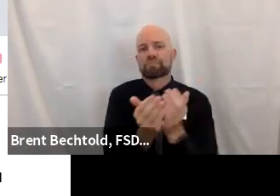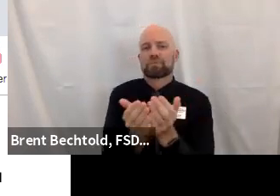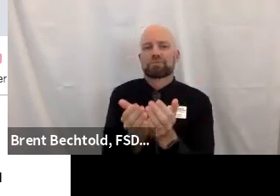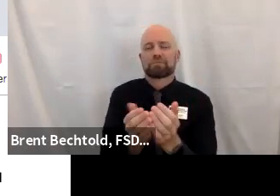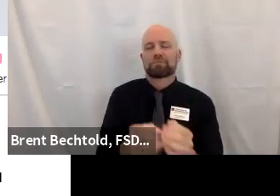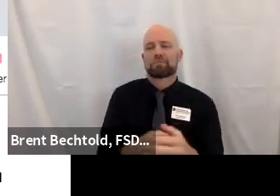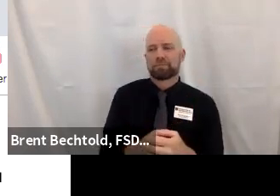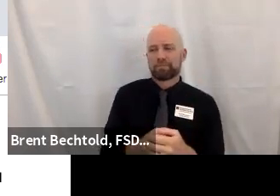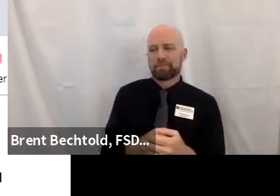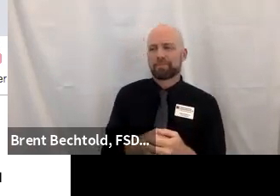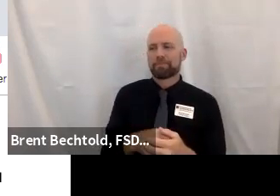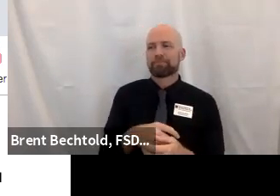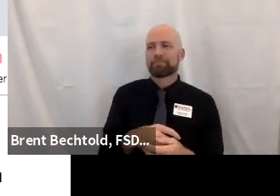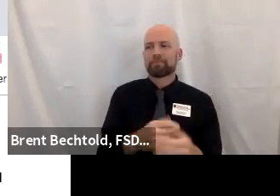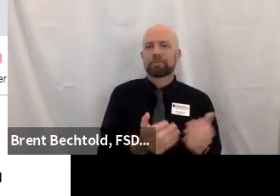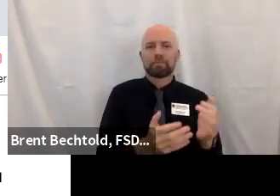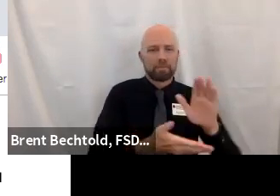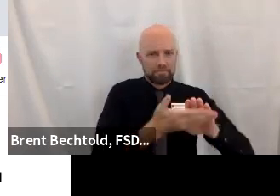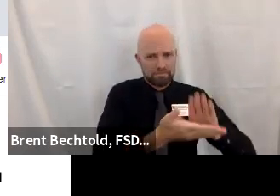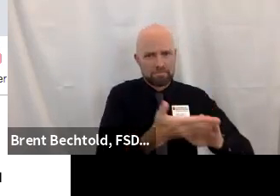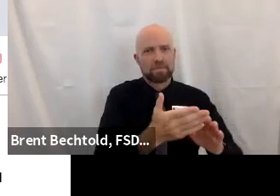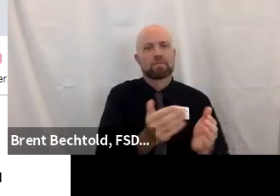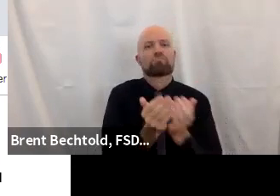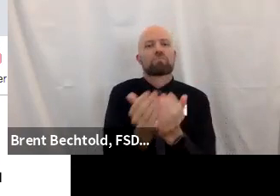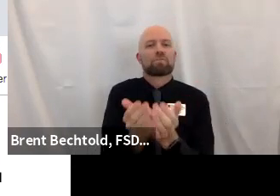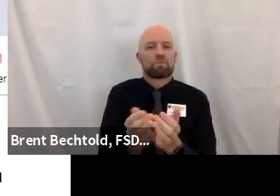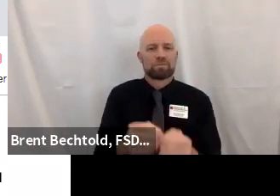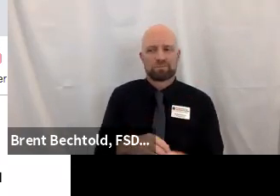You could think about the old people in the boat, running the boat.